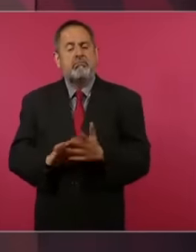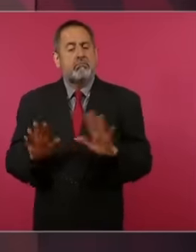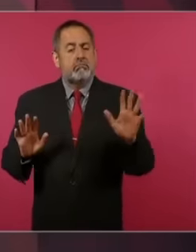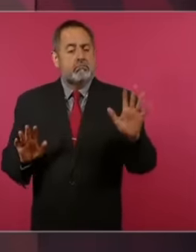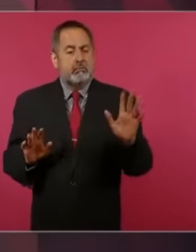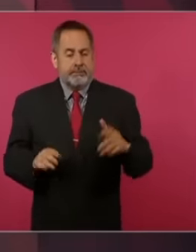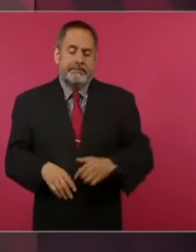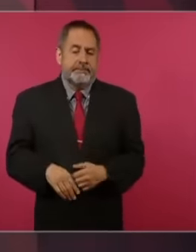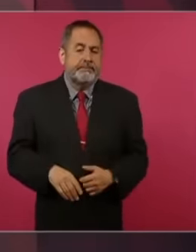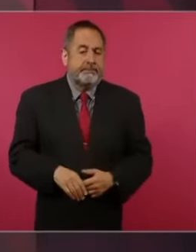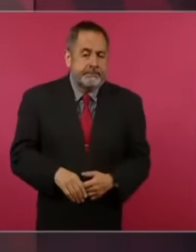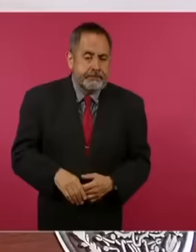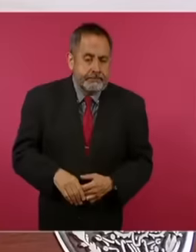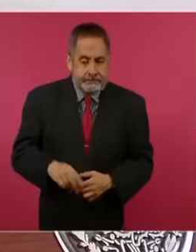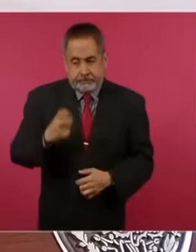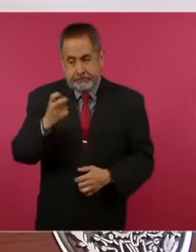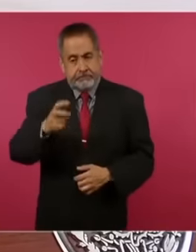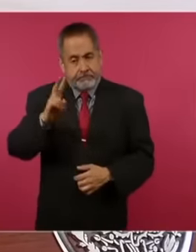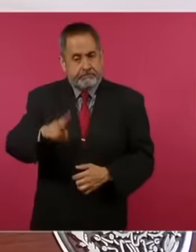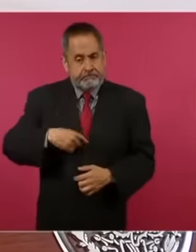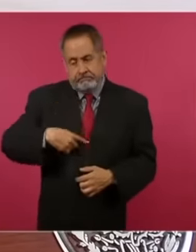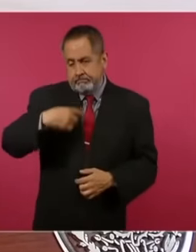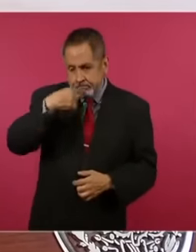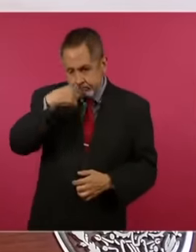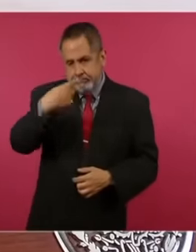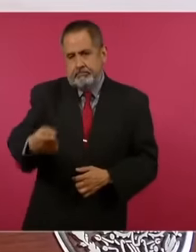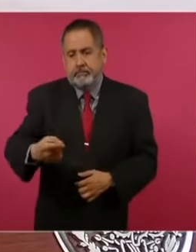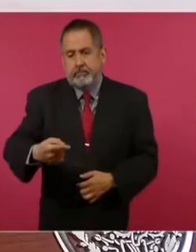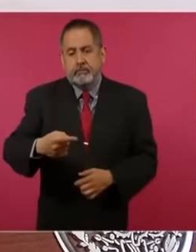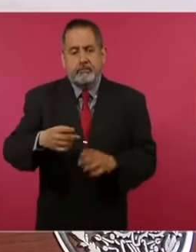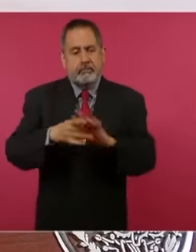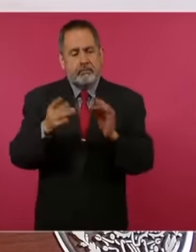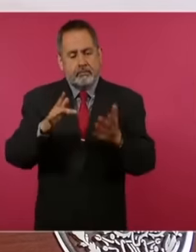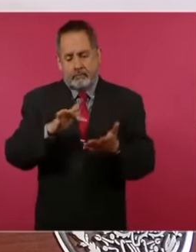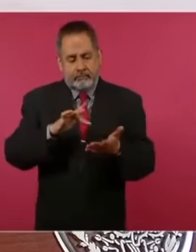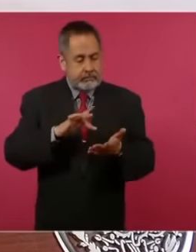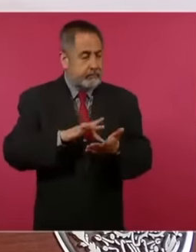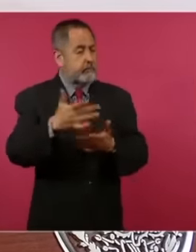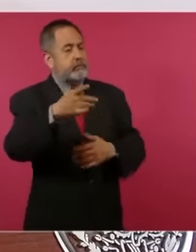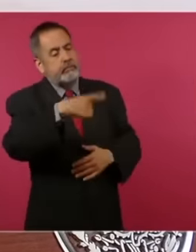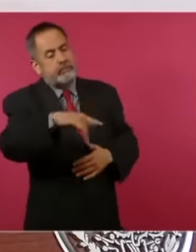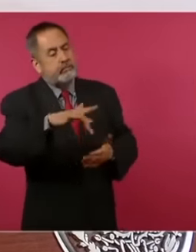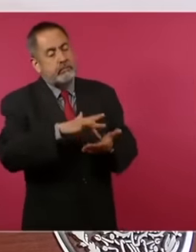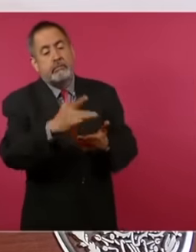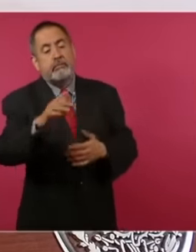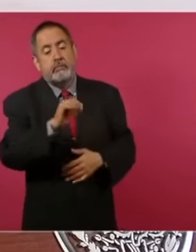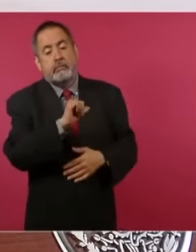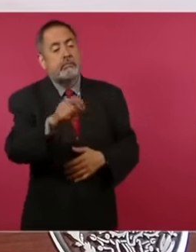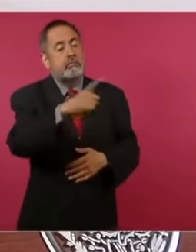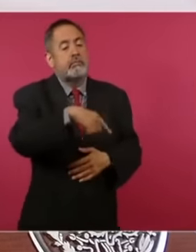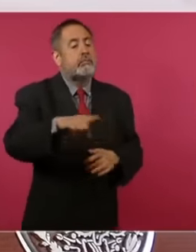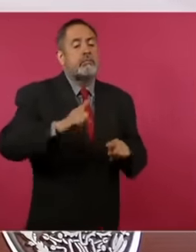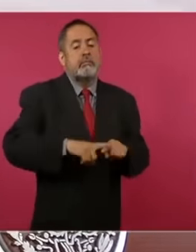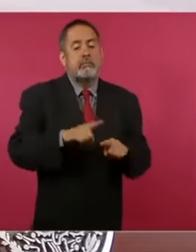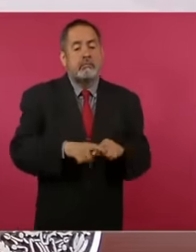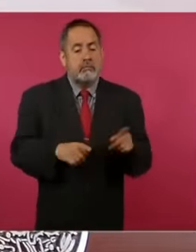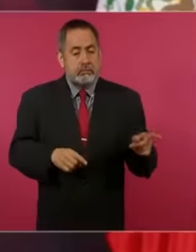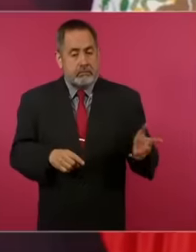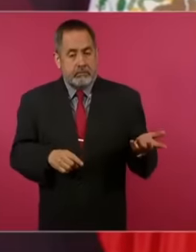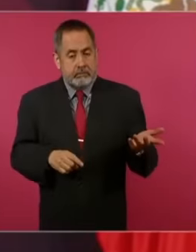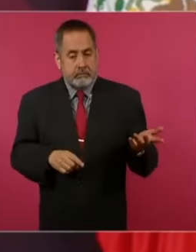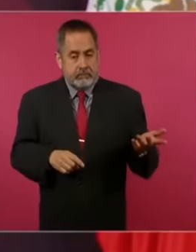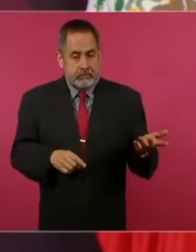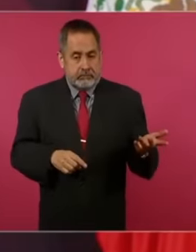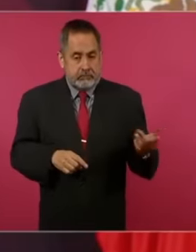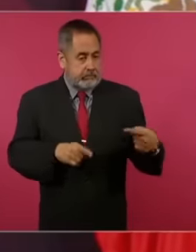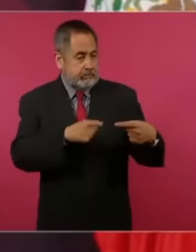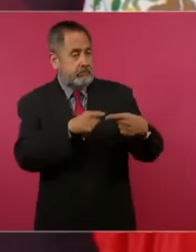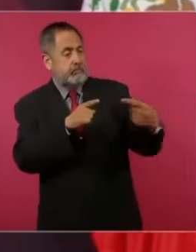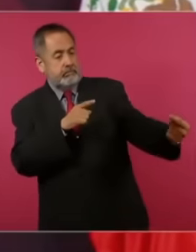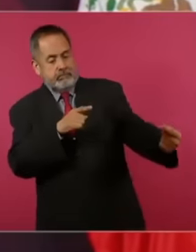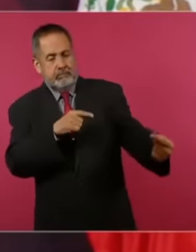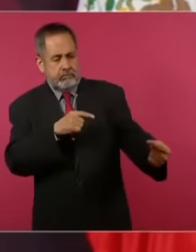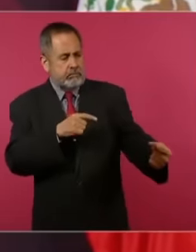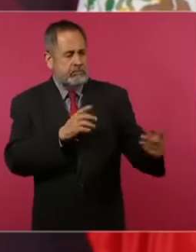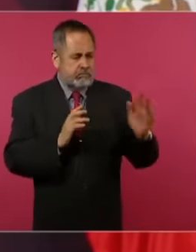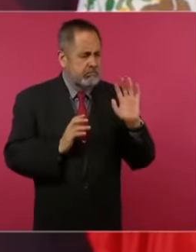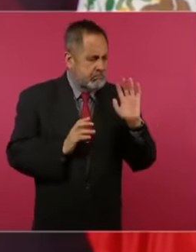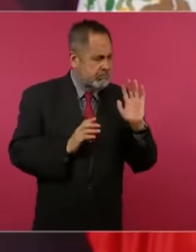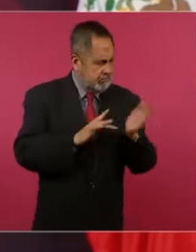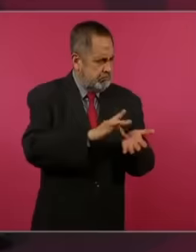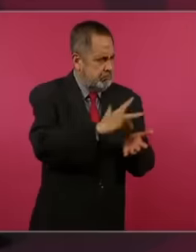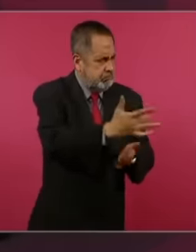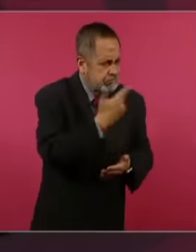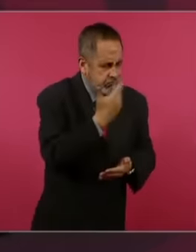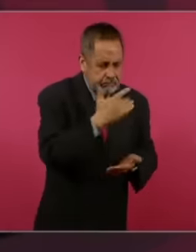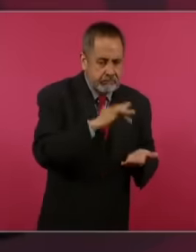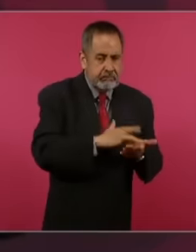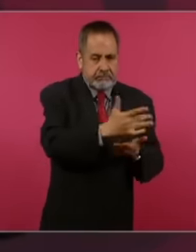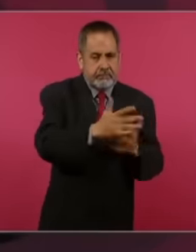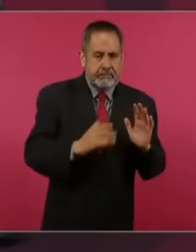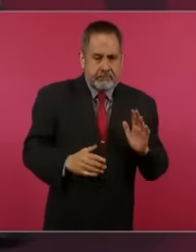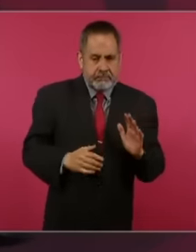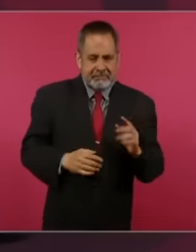to say that I am very grateful to the adversaries who, even with insults and